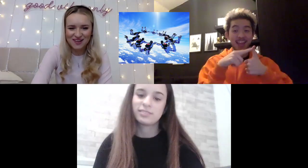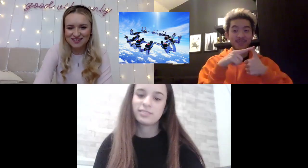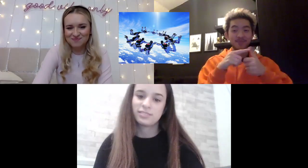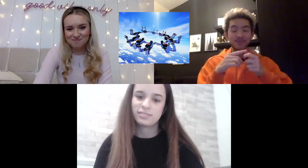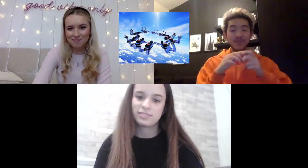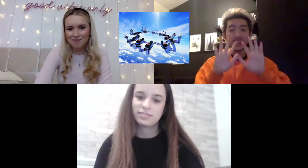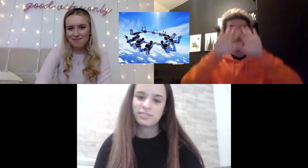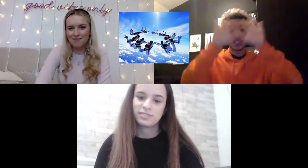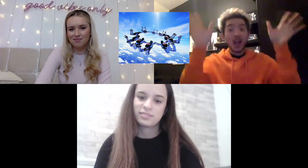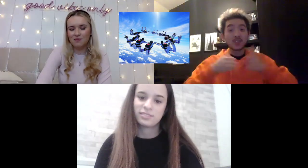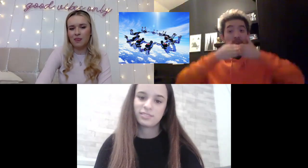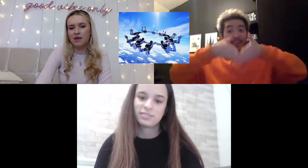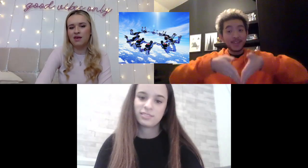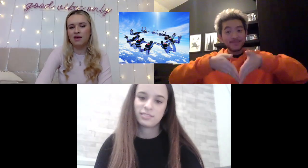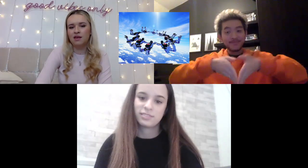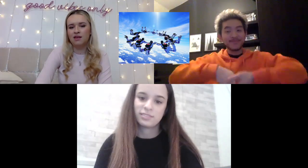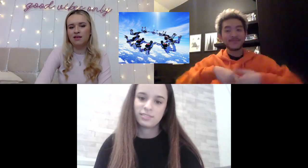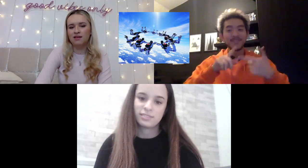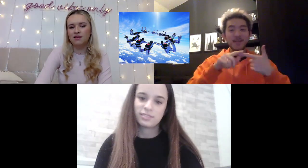A - Skydive